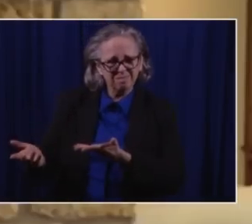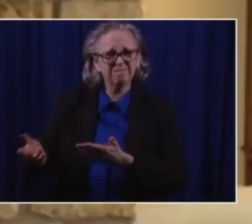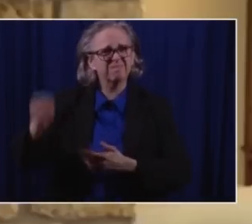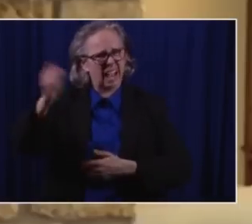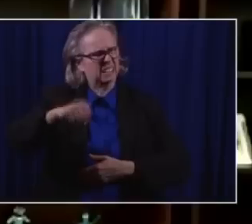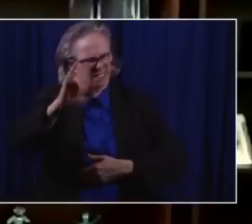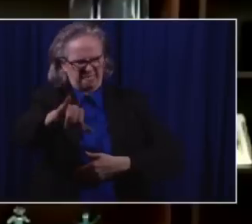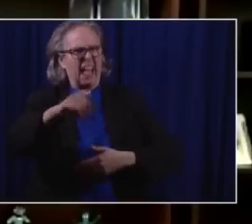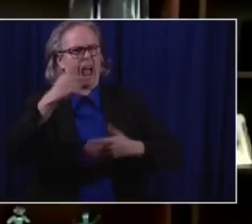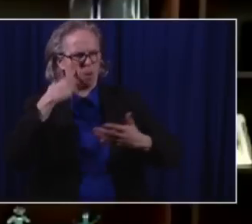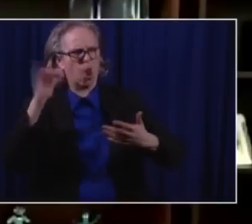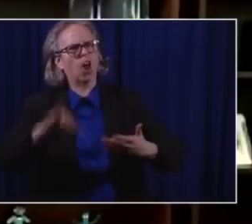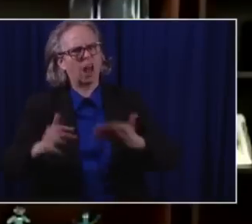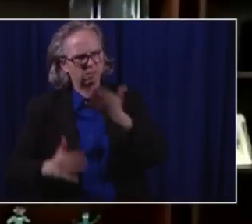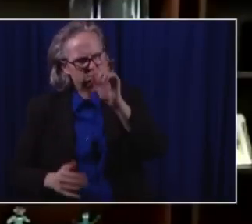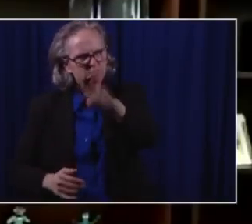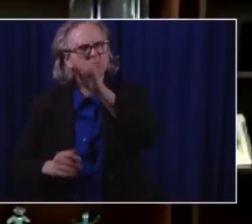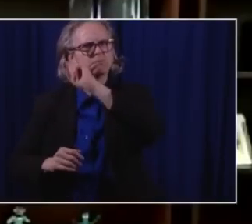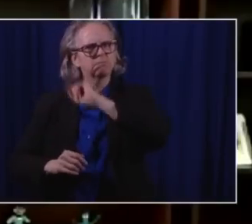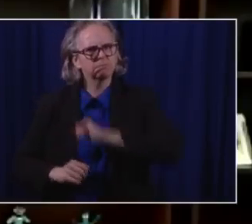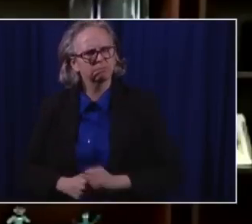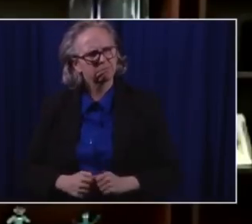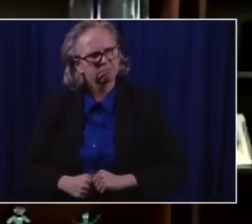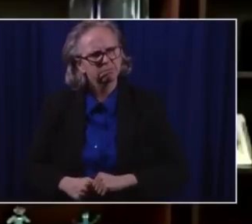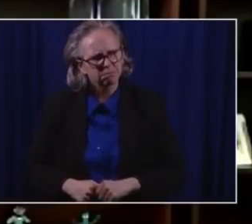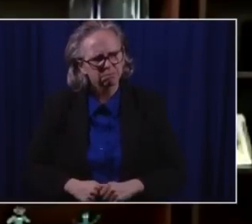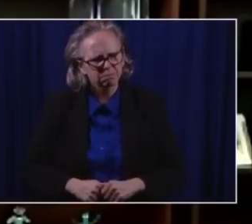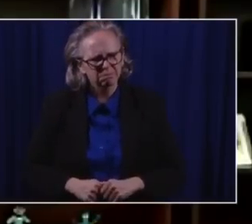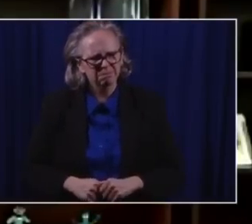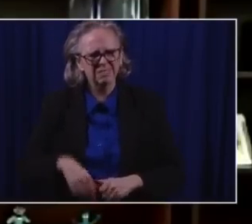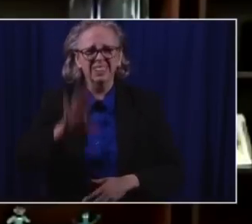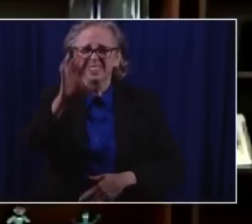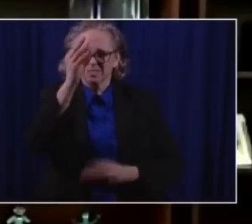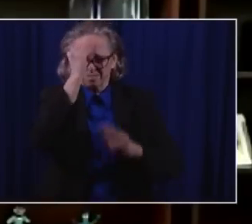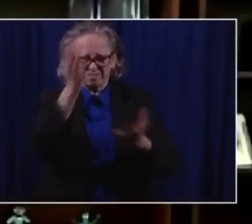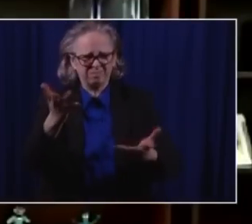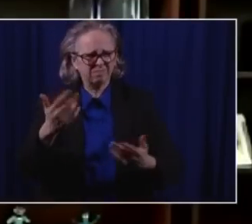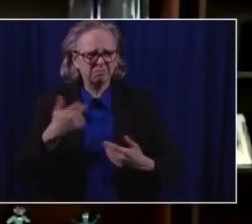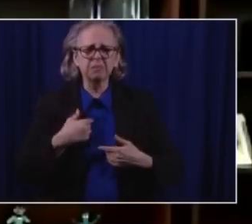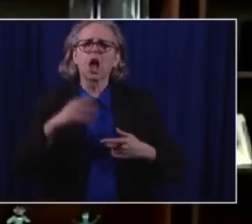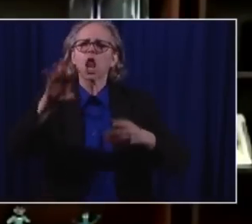With the modeling where we'll be in 2 weeks and 4 weeks you want to come.